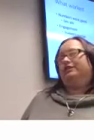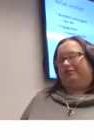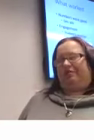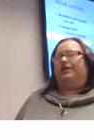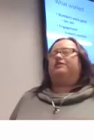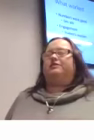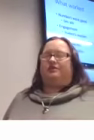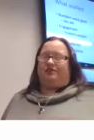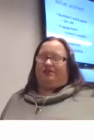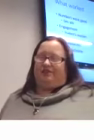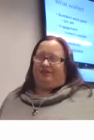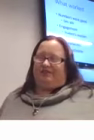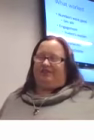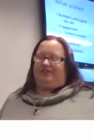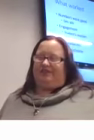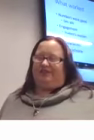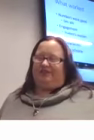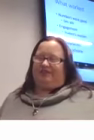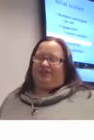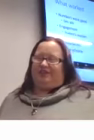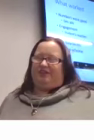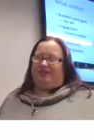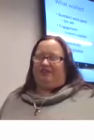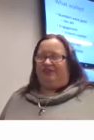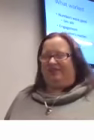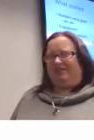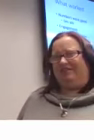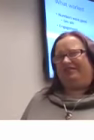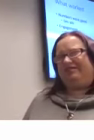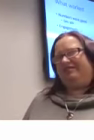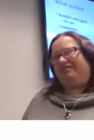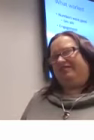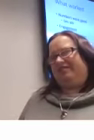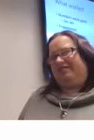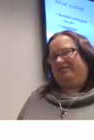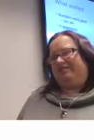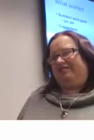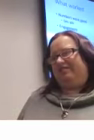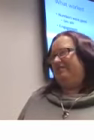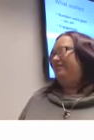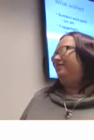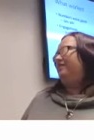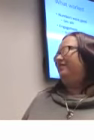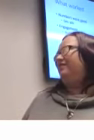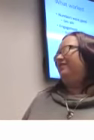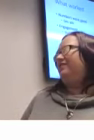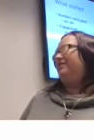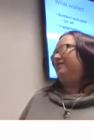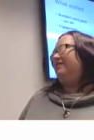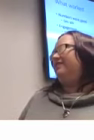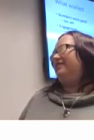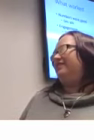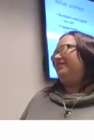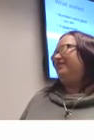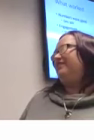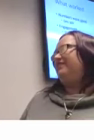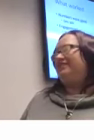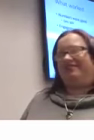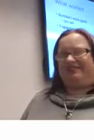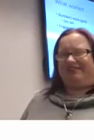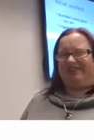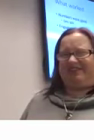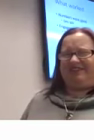It was not -- it was just kind of on main floor not tucked away in a room.